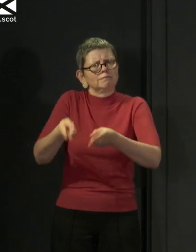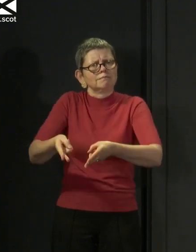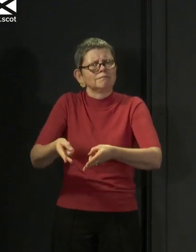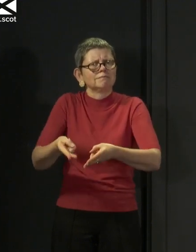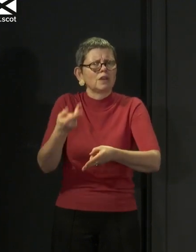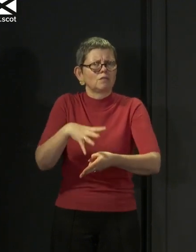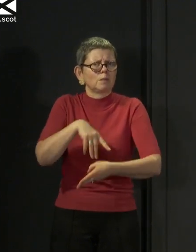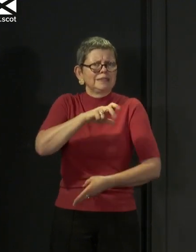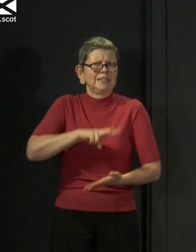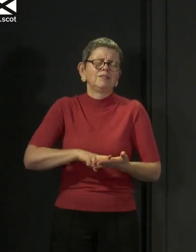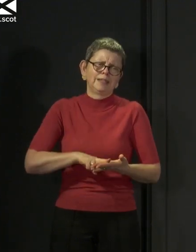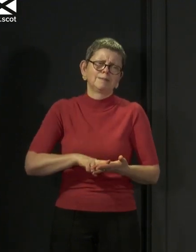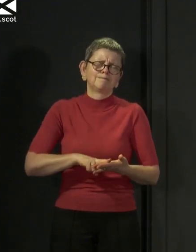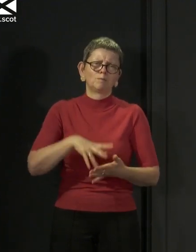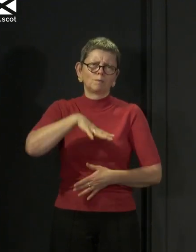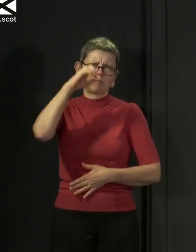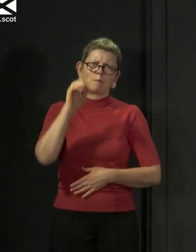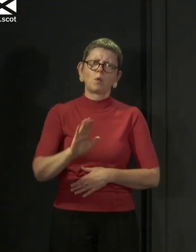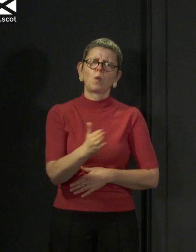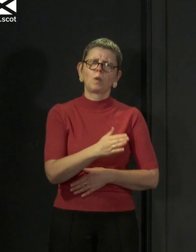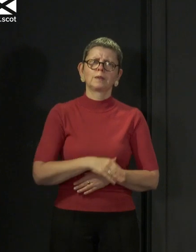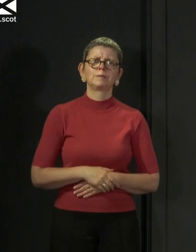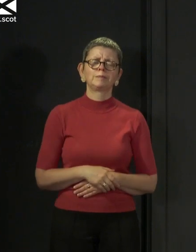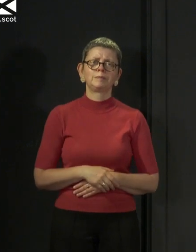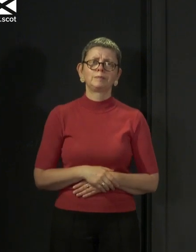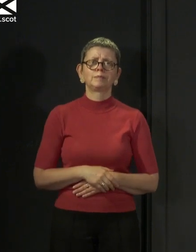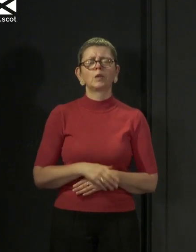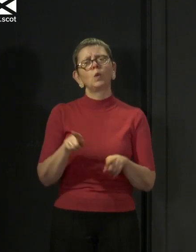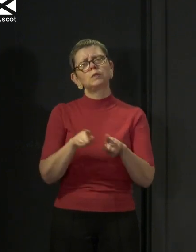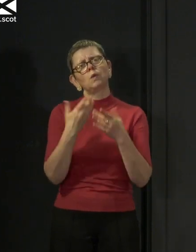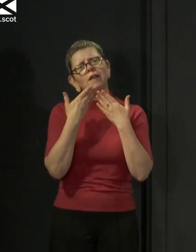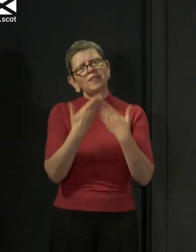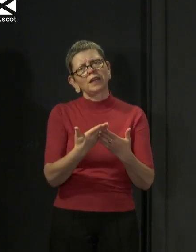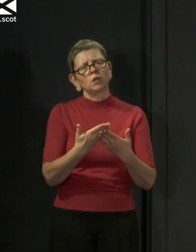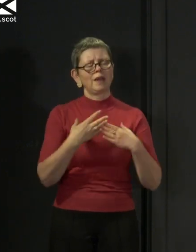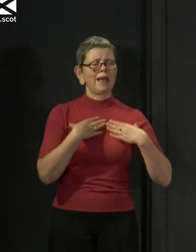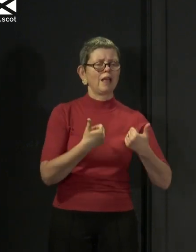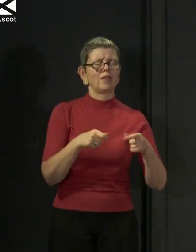I also want to thank - as I always do - Scotland's health and care workers. Once again, last